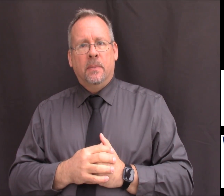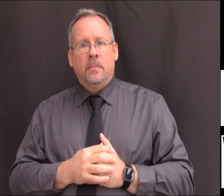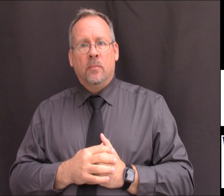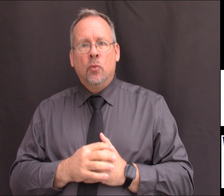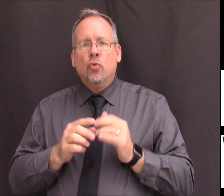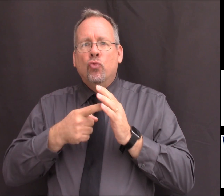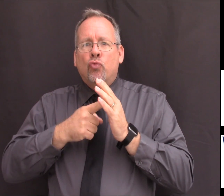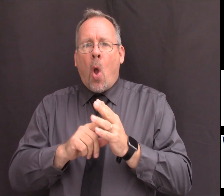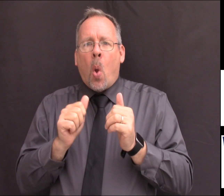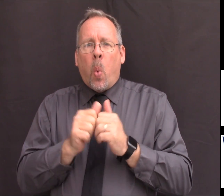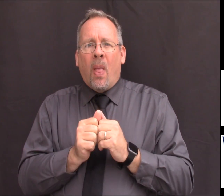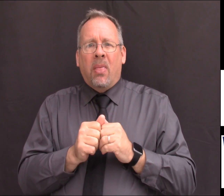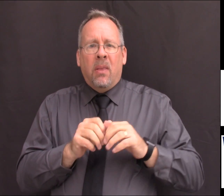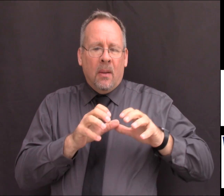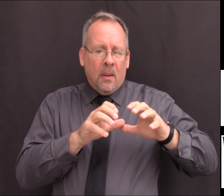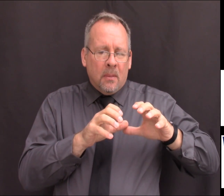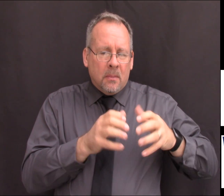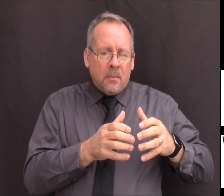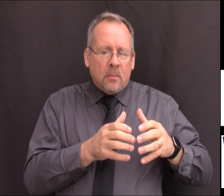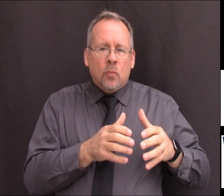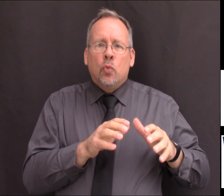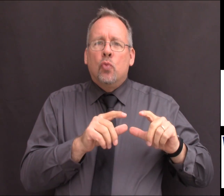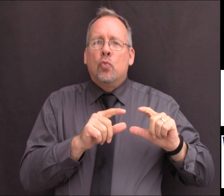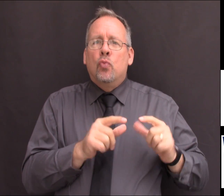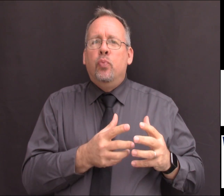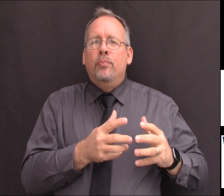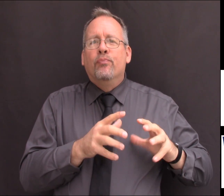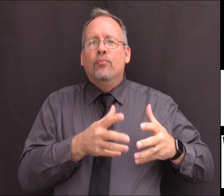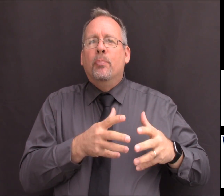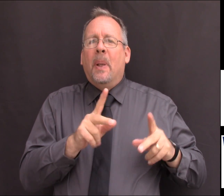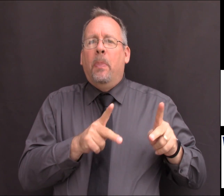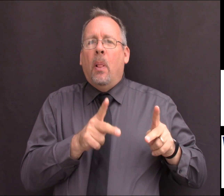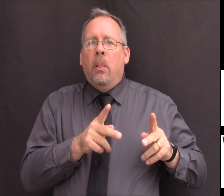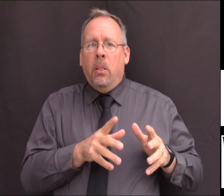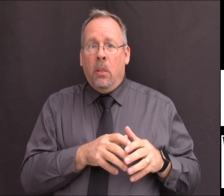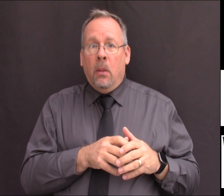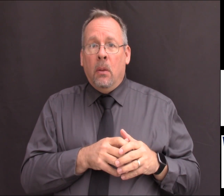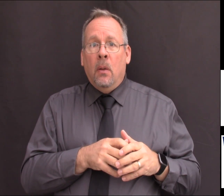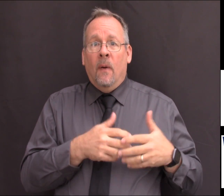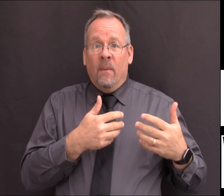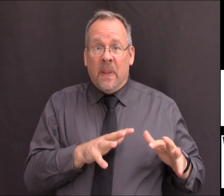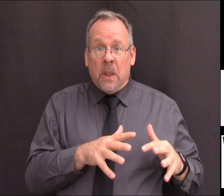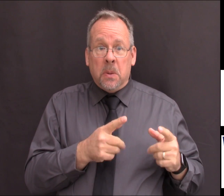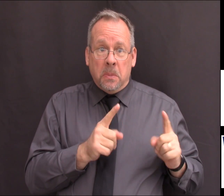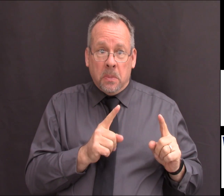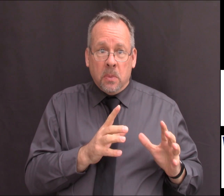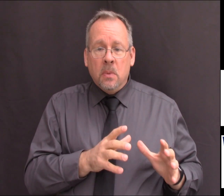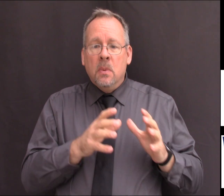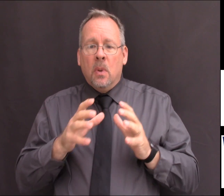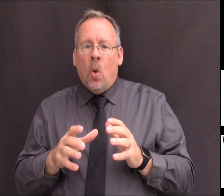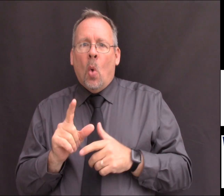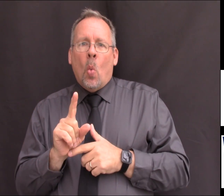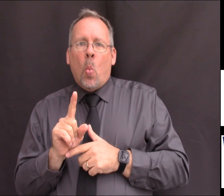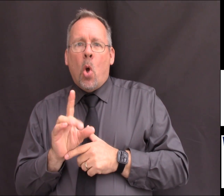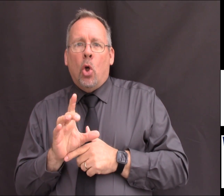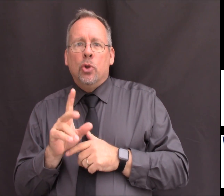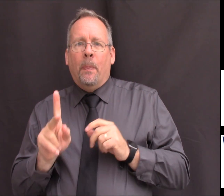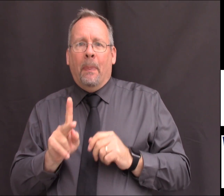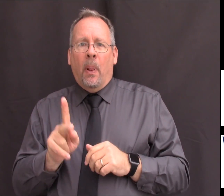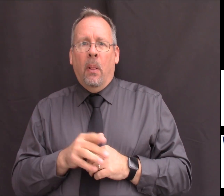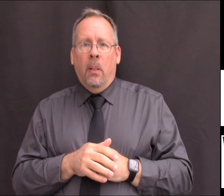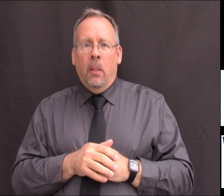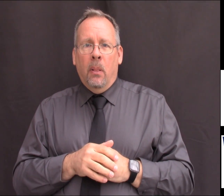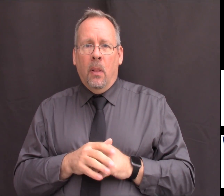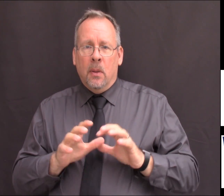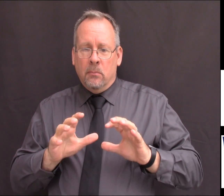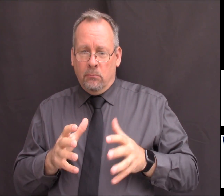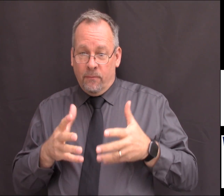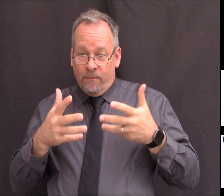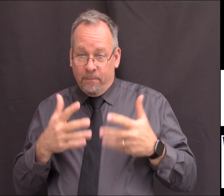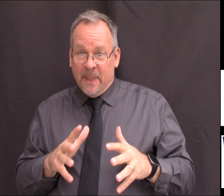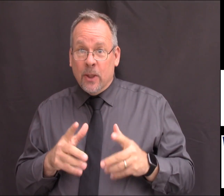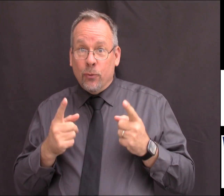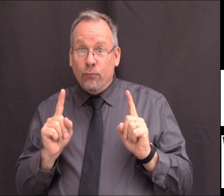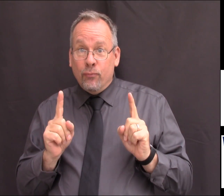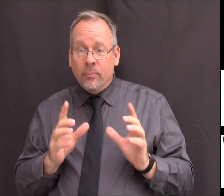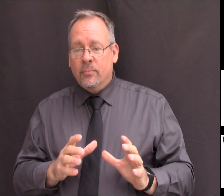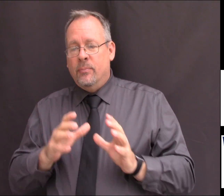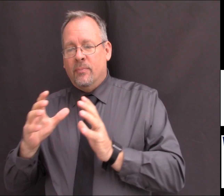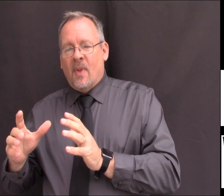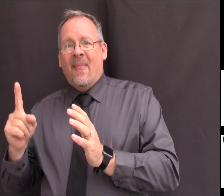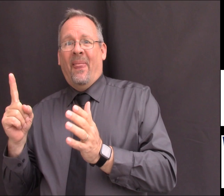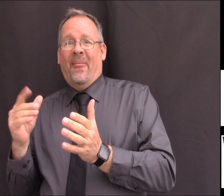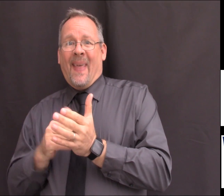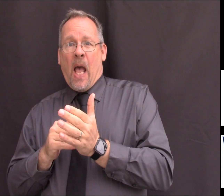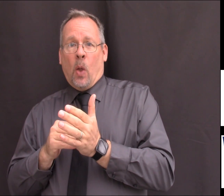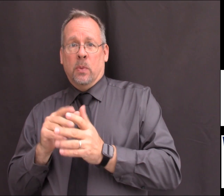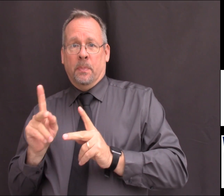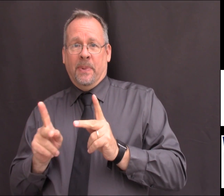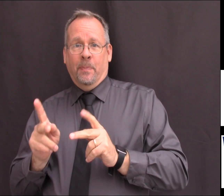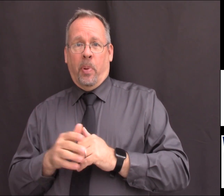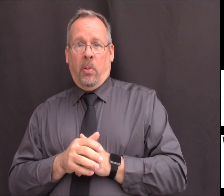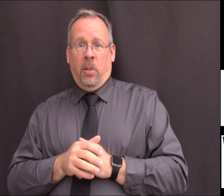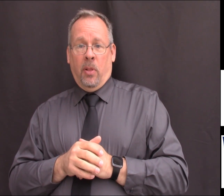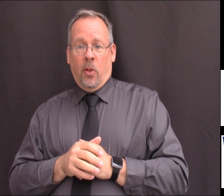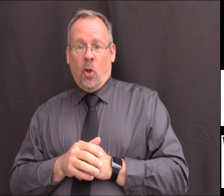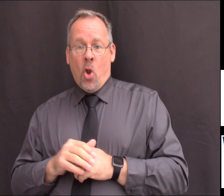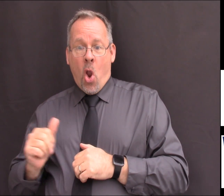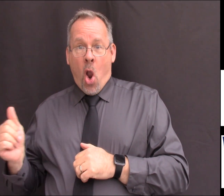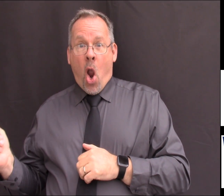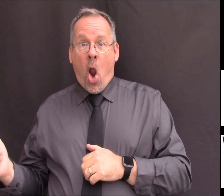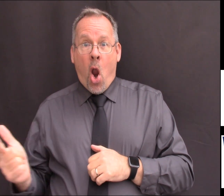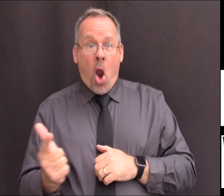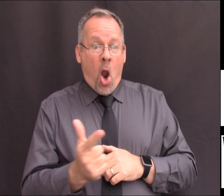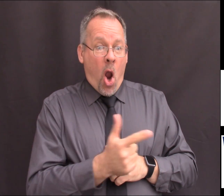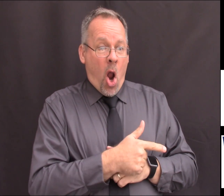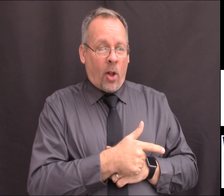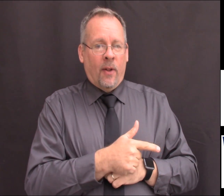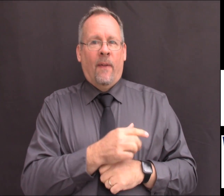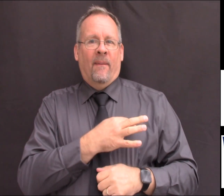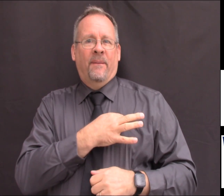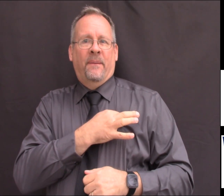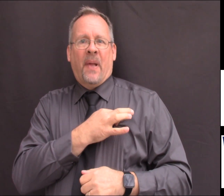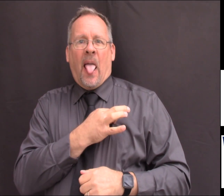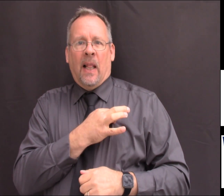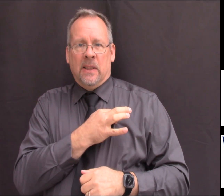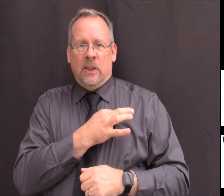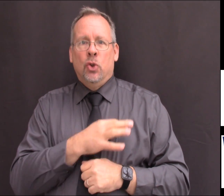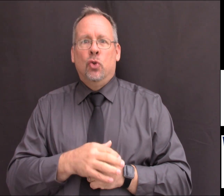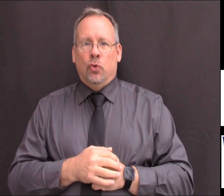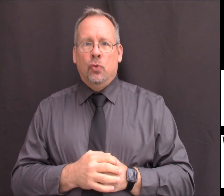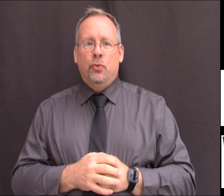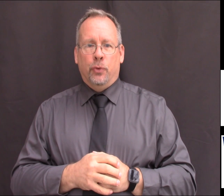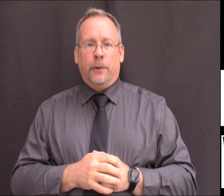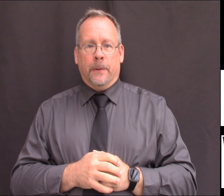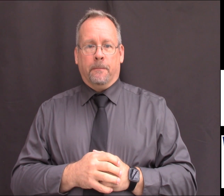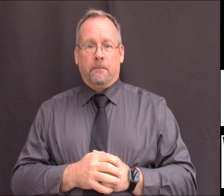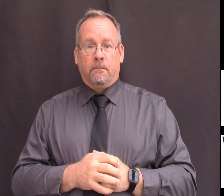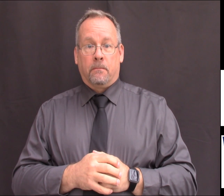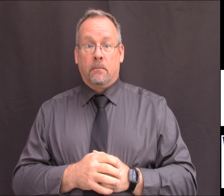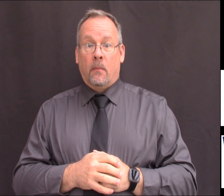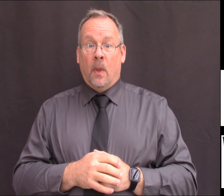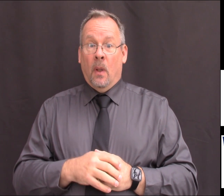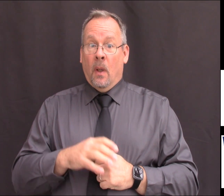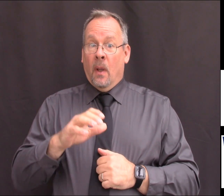group of volunteers, then a few hundred volunteers and lastly, the vaccine is tested on thousands of volunteers.